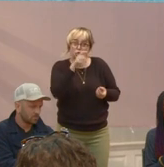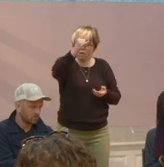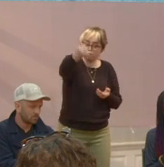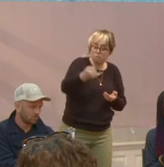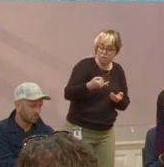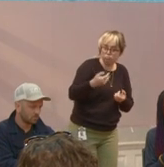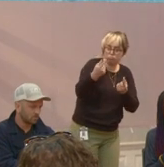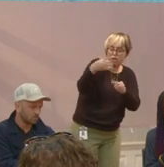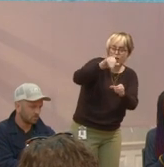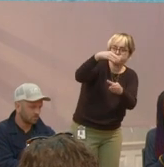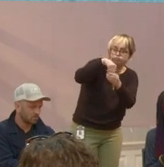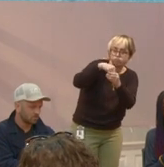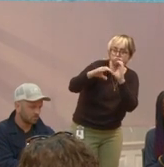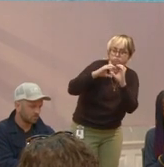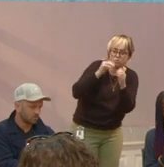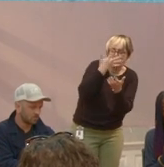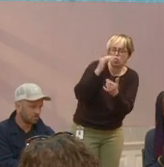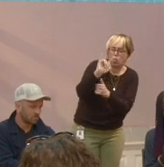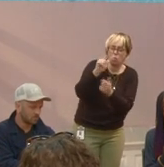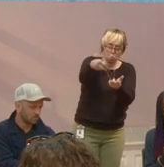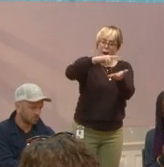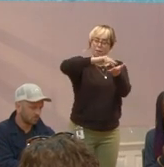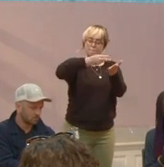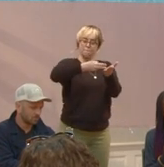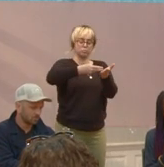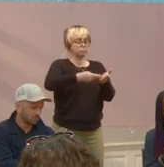these conversations and what it means to bless the land or to